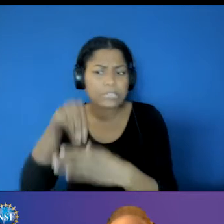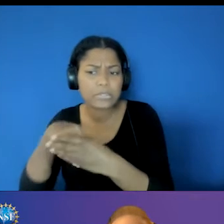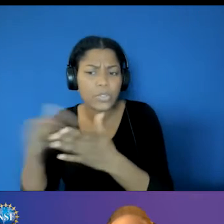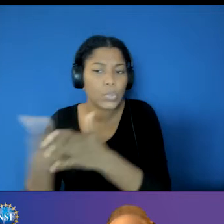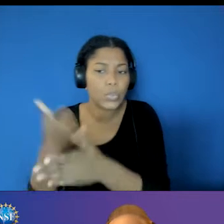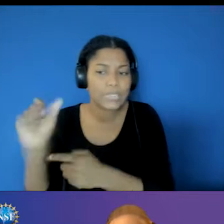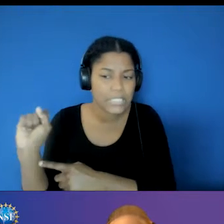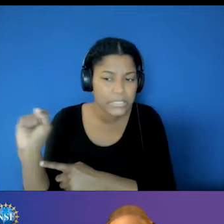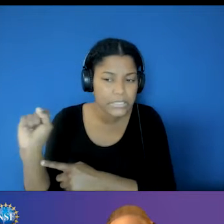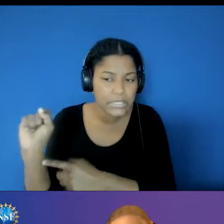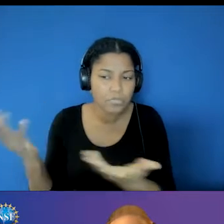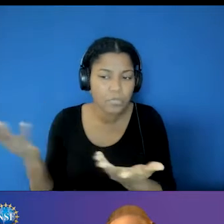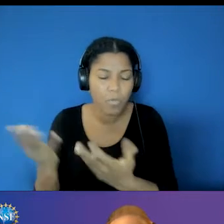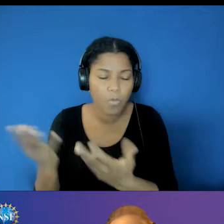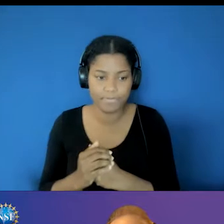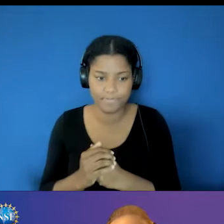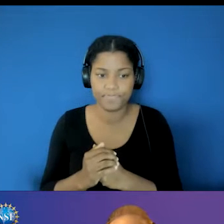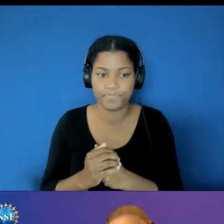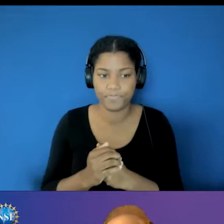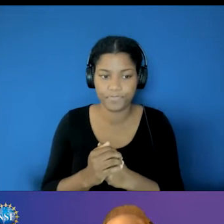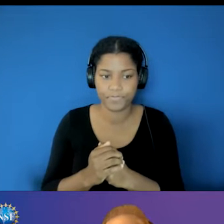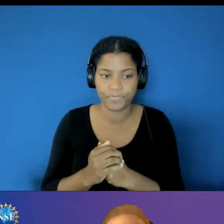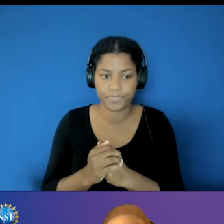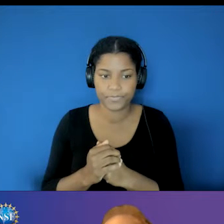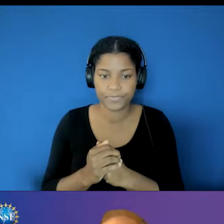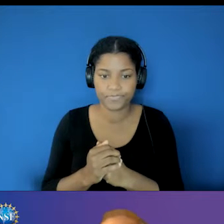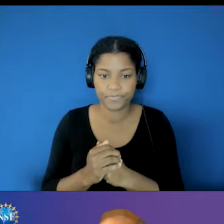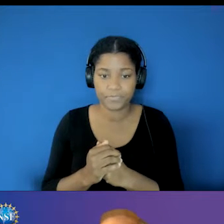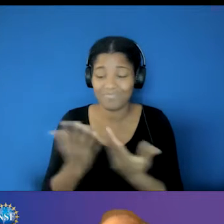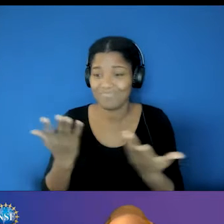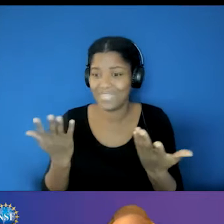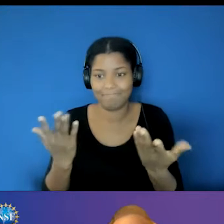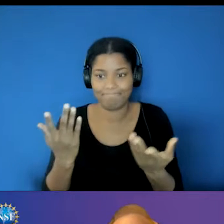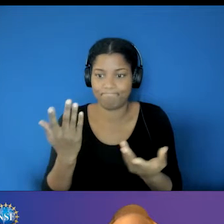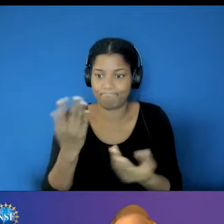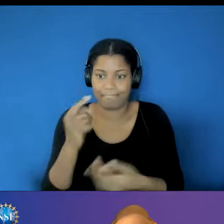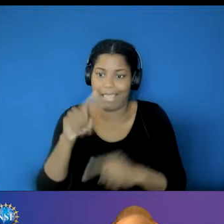And there I have to, say that I cannot tell you at the moment.